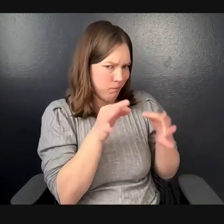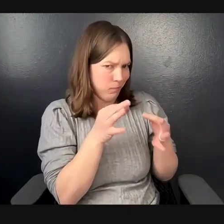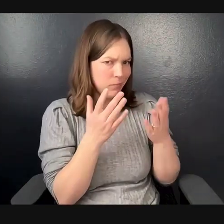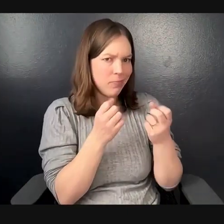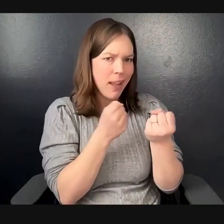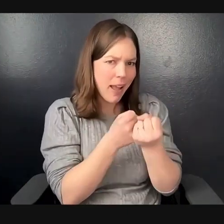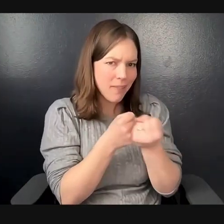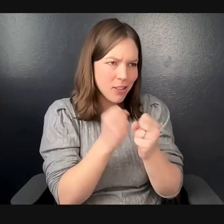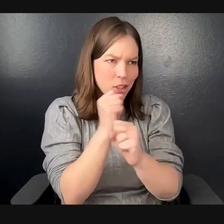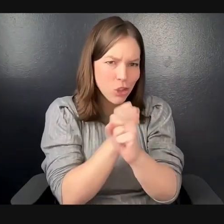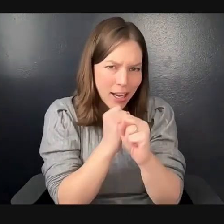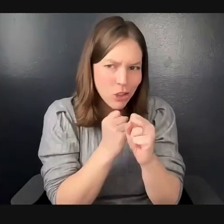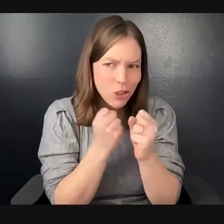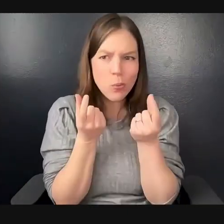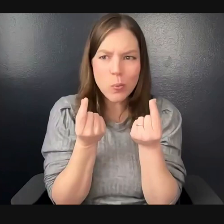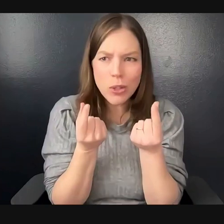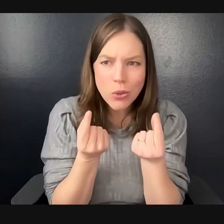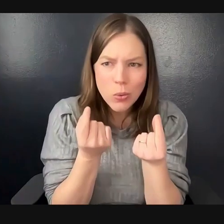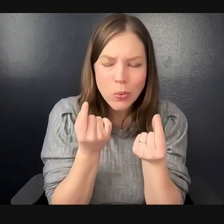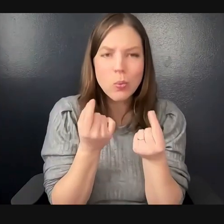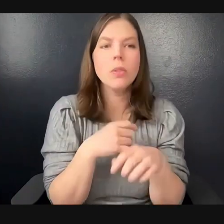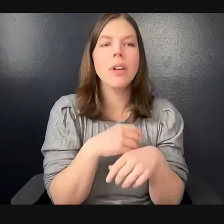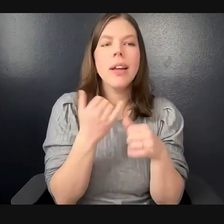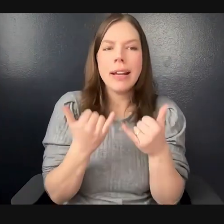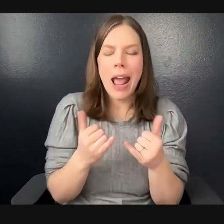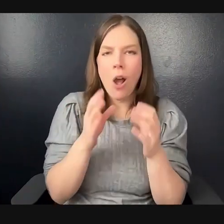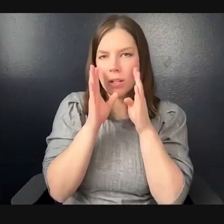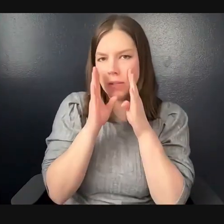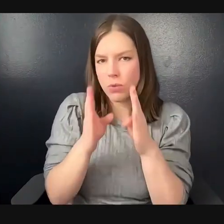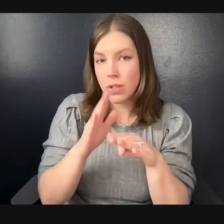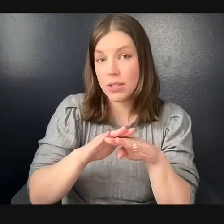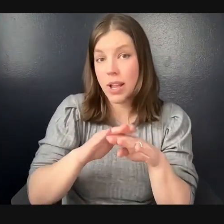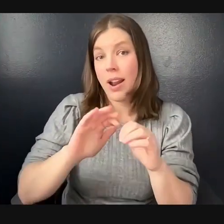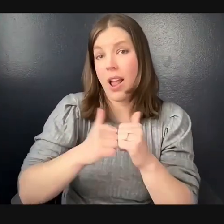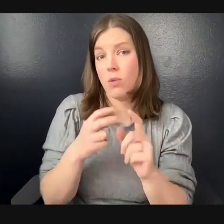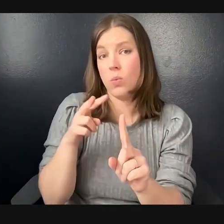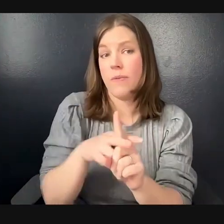Now let's shift gears, and focus on what to do when access breaks down.